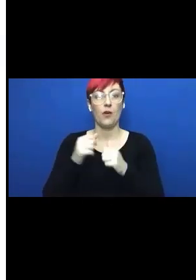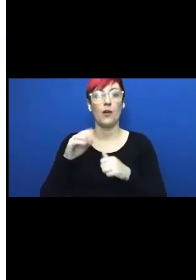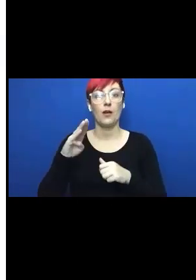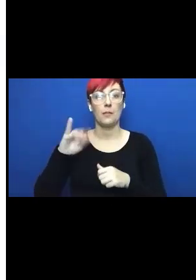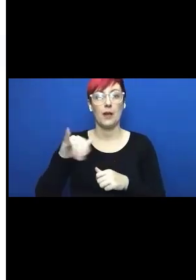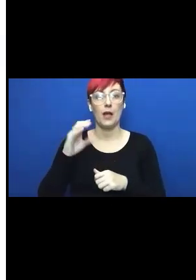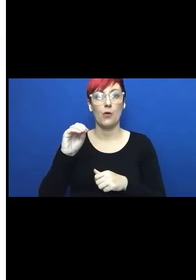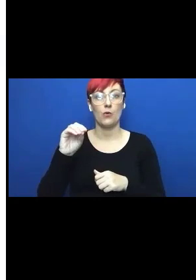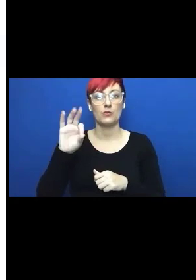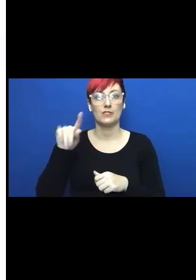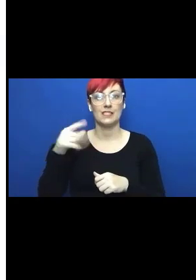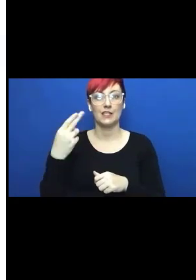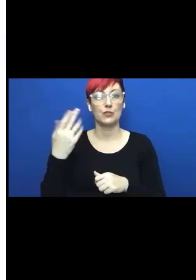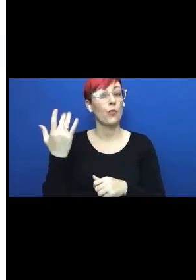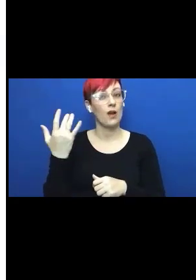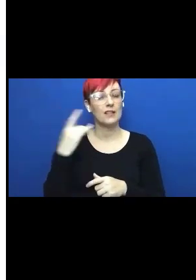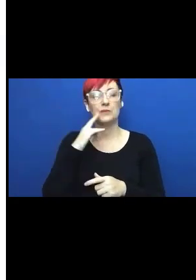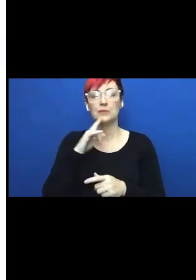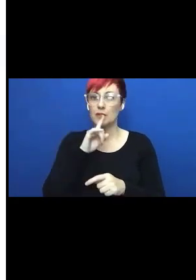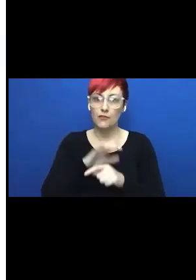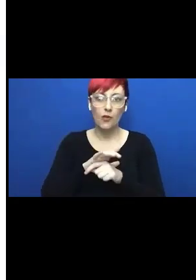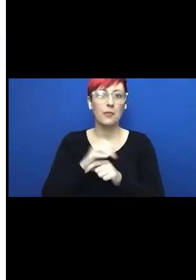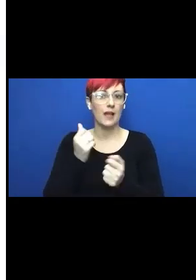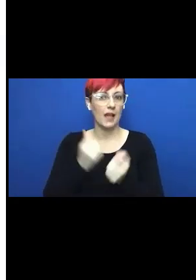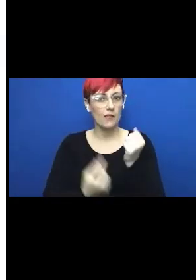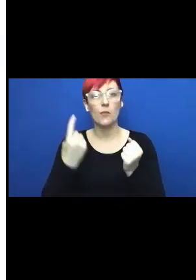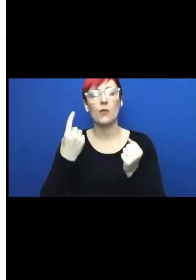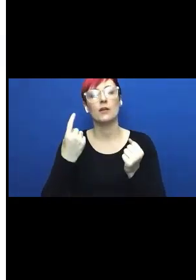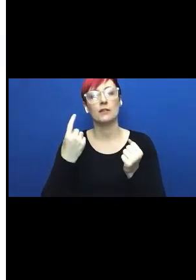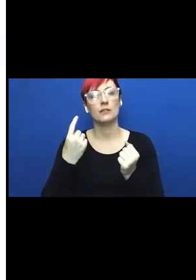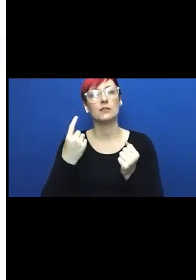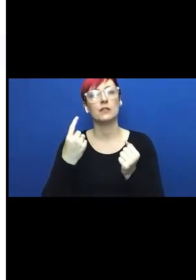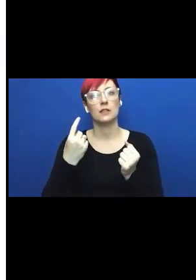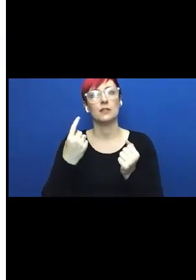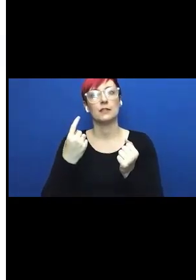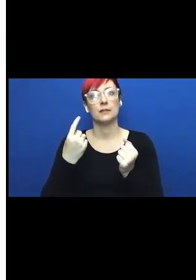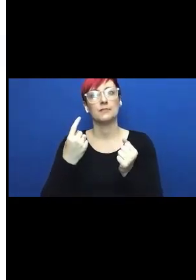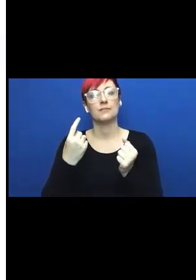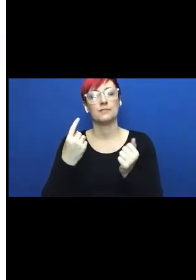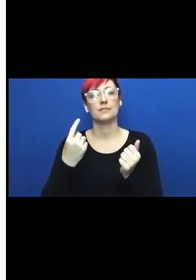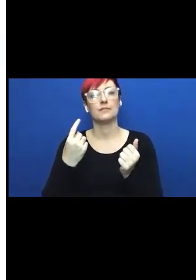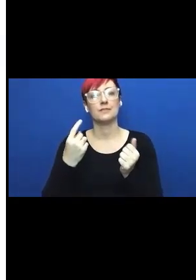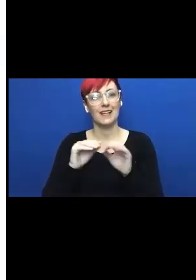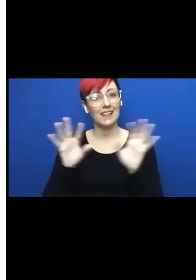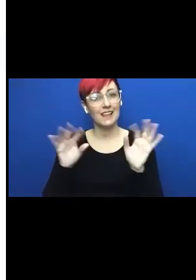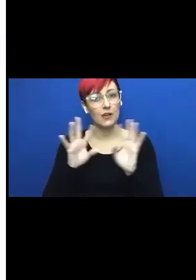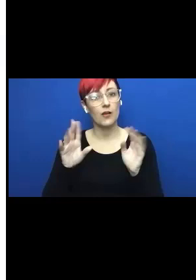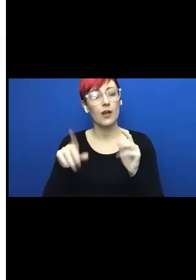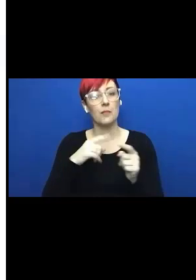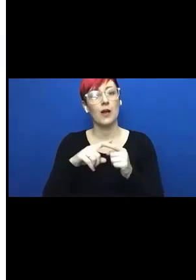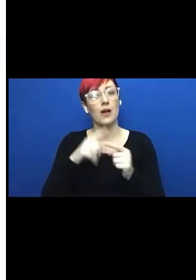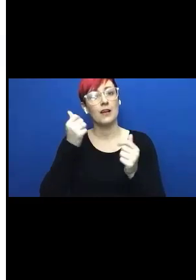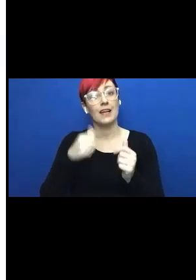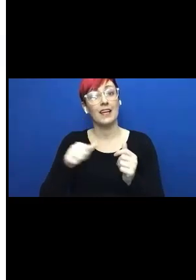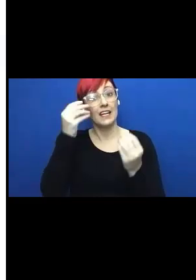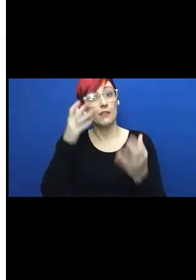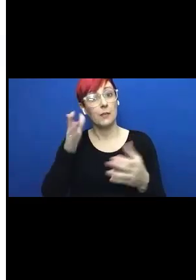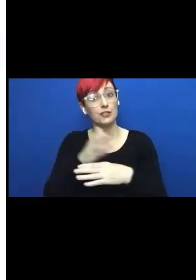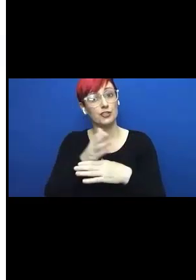because we want to make sure that everyone is clear on the fact that that any information shared within the biosketch